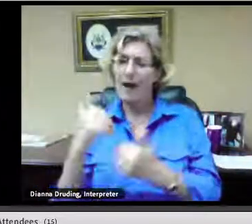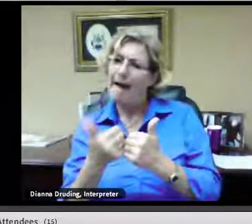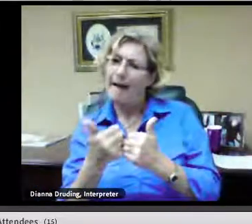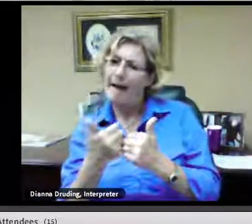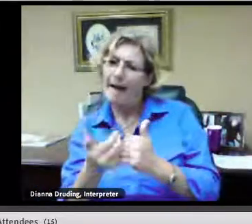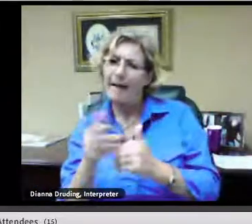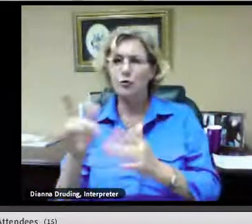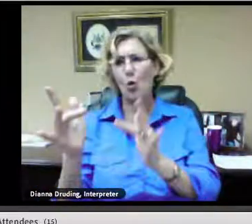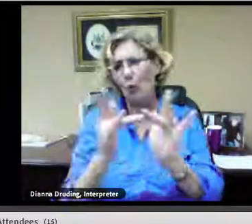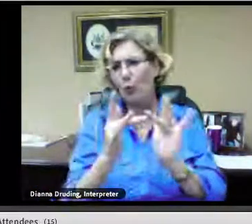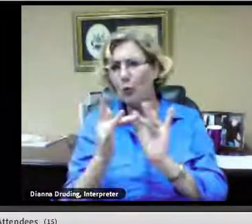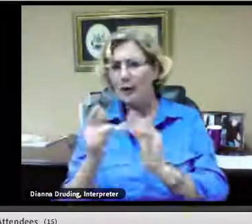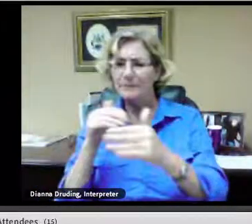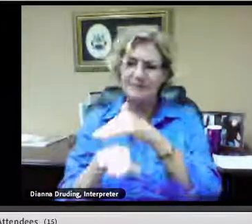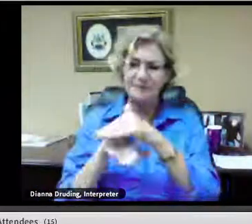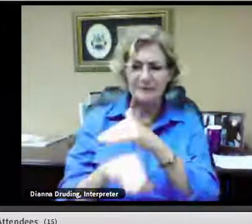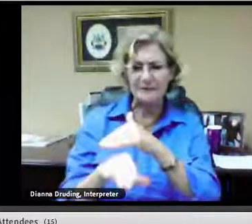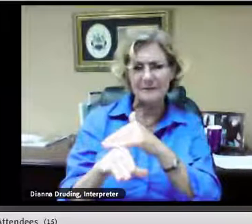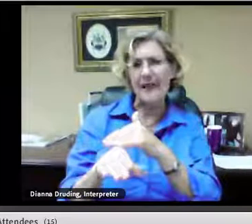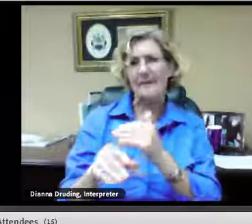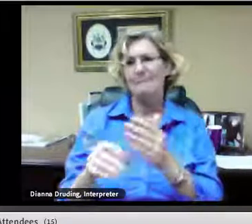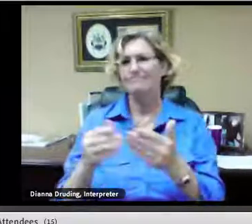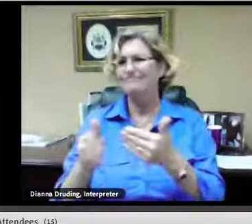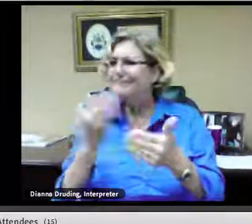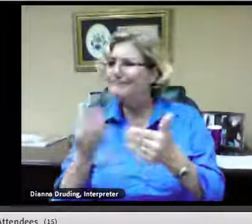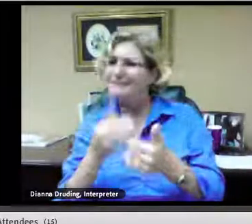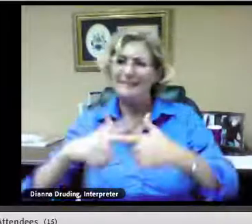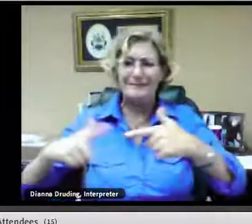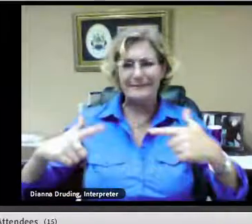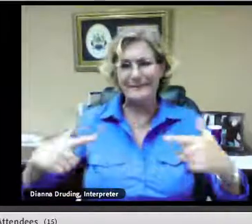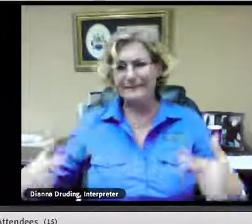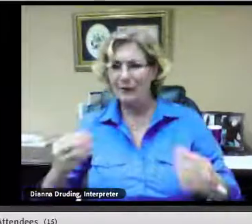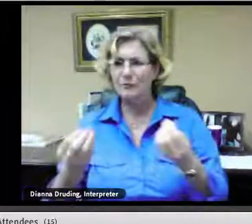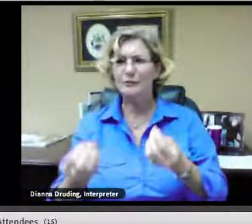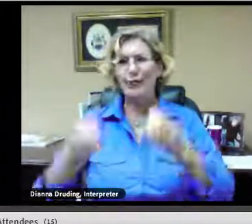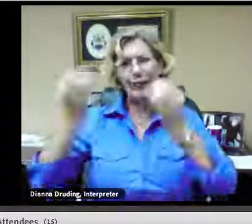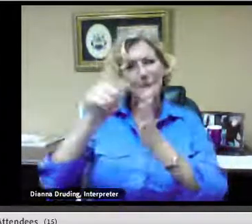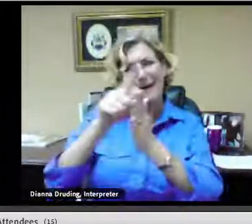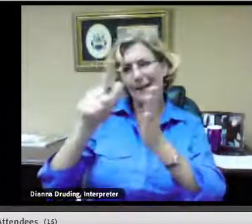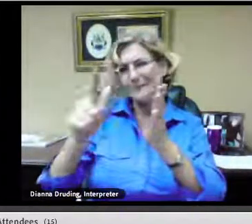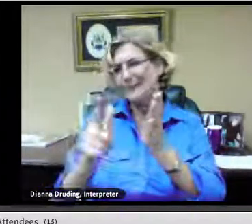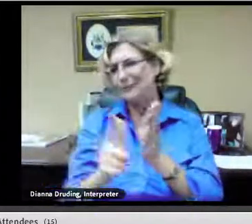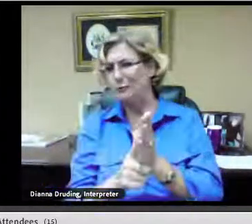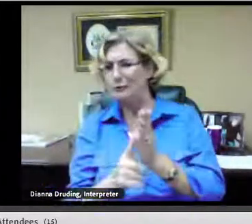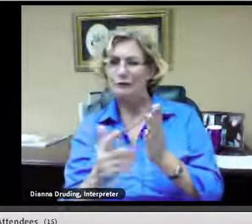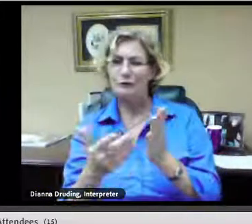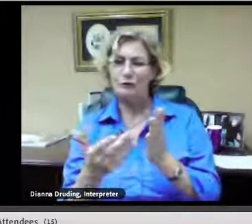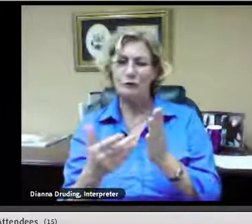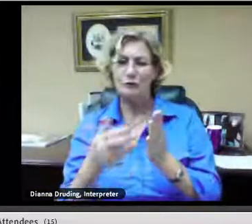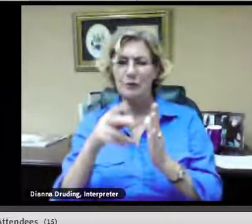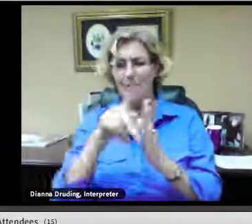plain language, first-person language. A lot of the things on policies and procedures that I'm going to try to encourage you